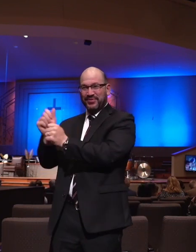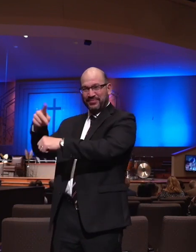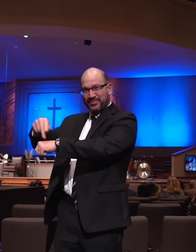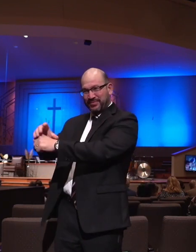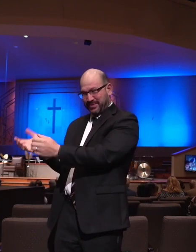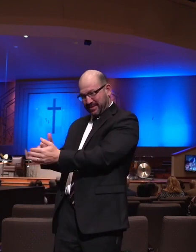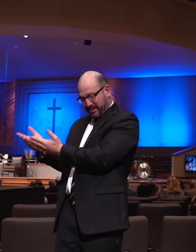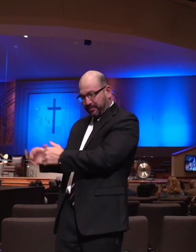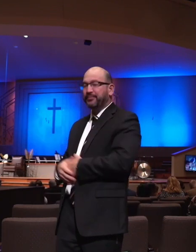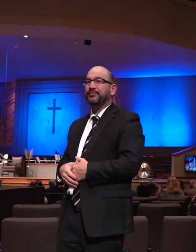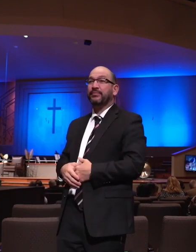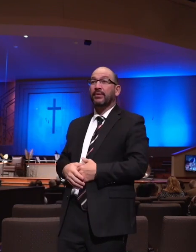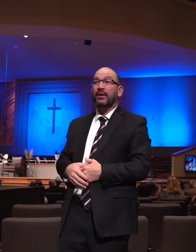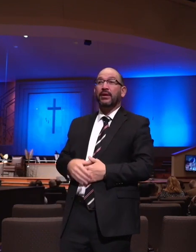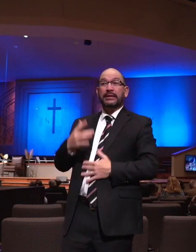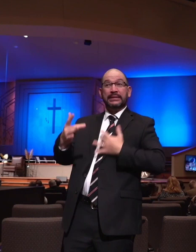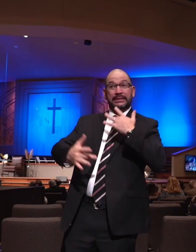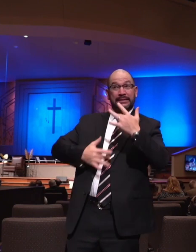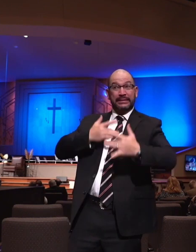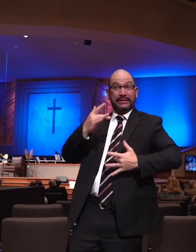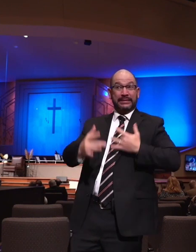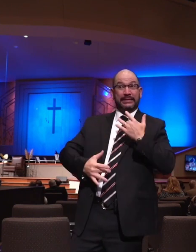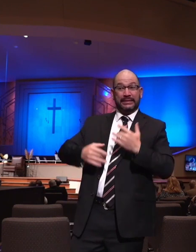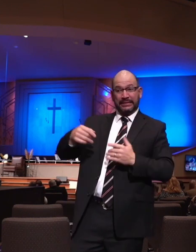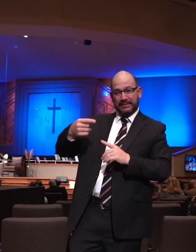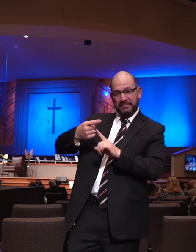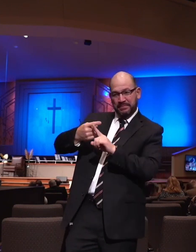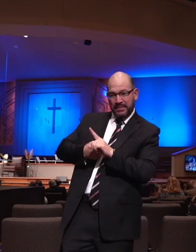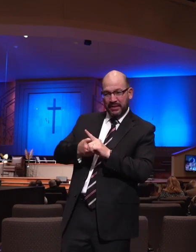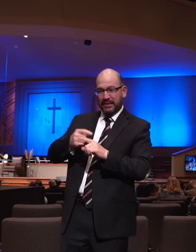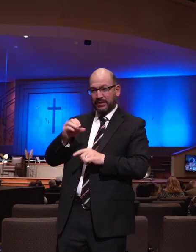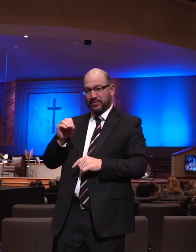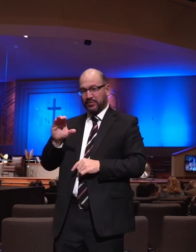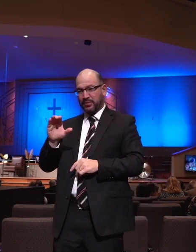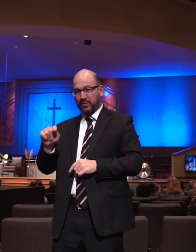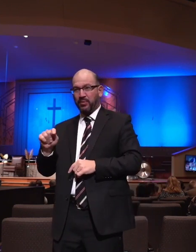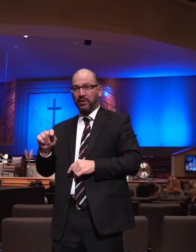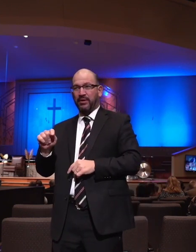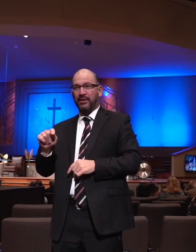October really Brother Larry mentioned it October has always been my